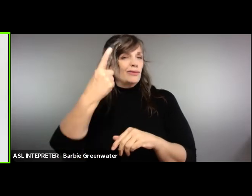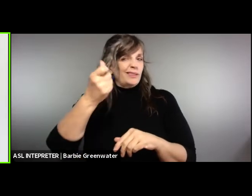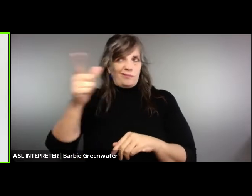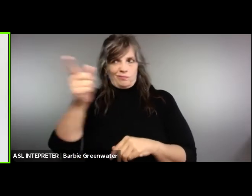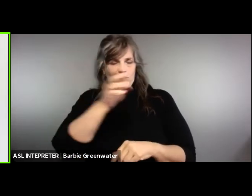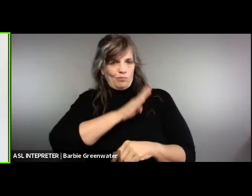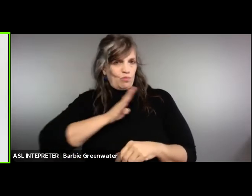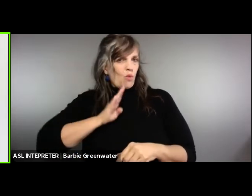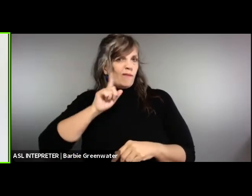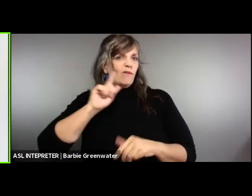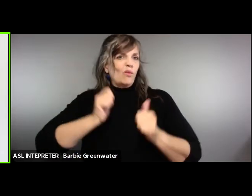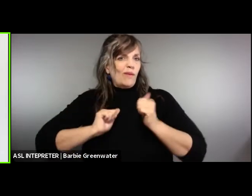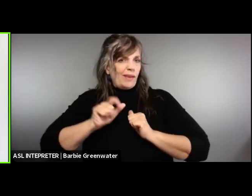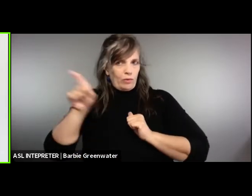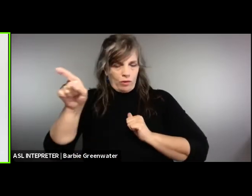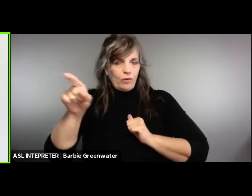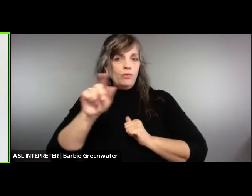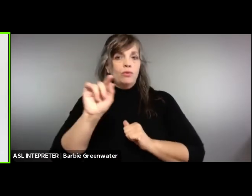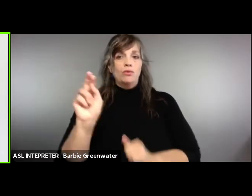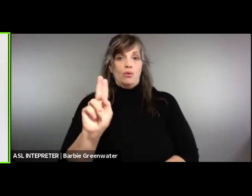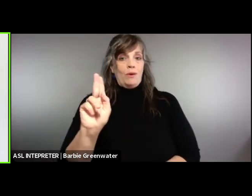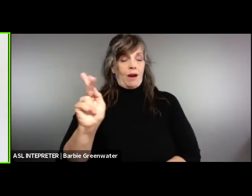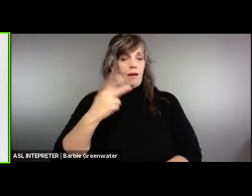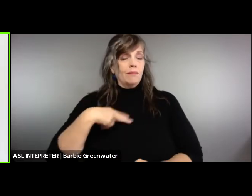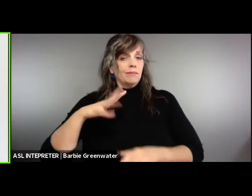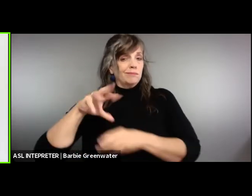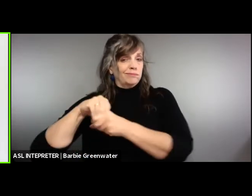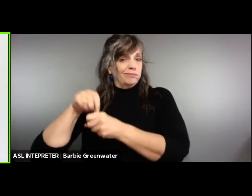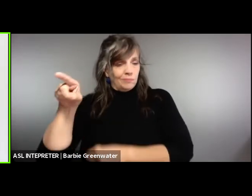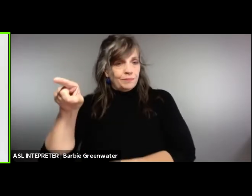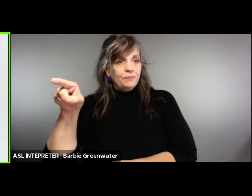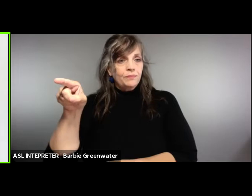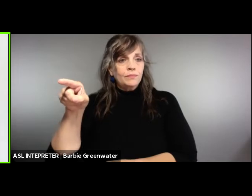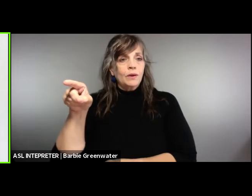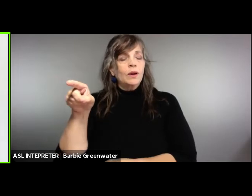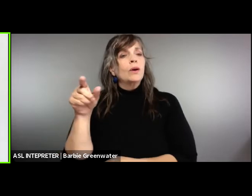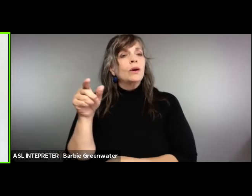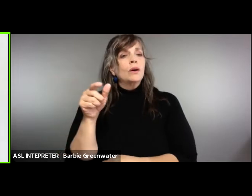and we had a very tough task of replacing